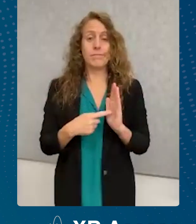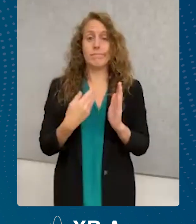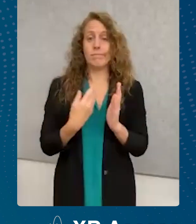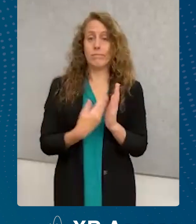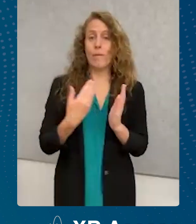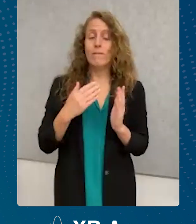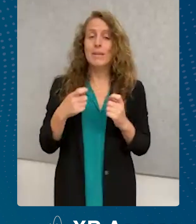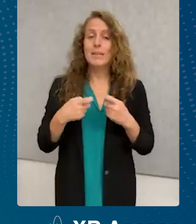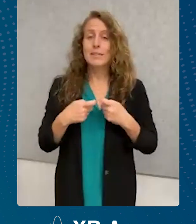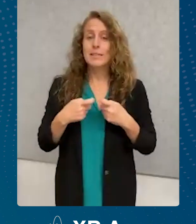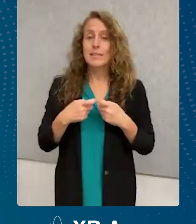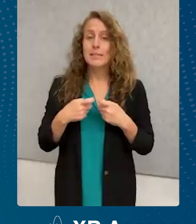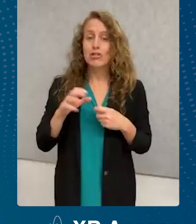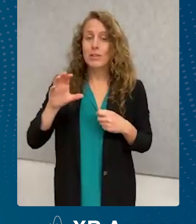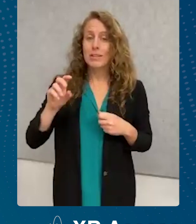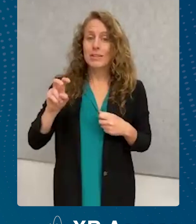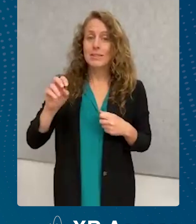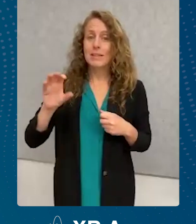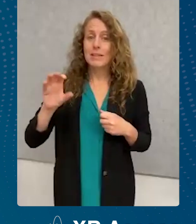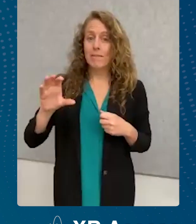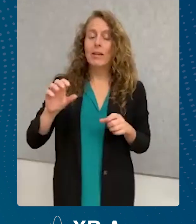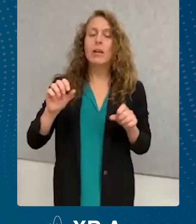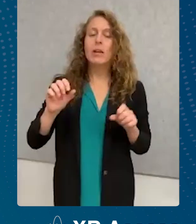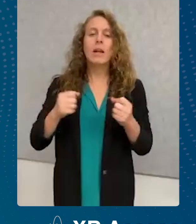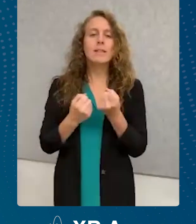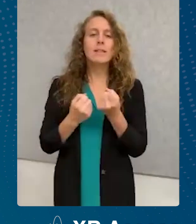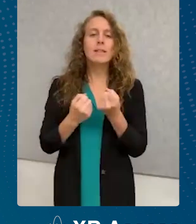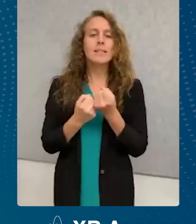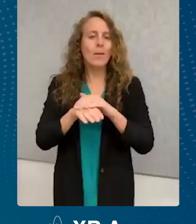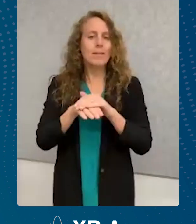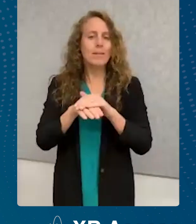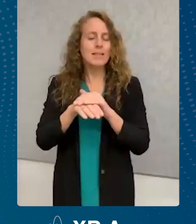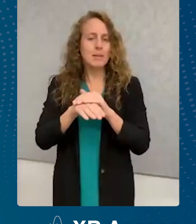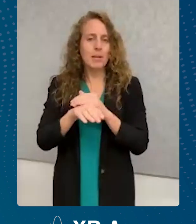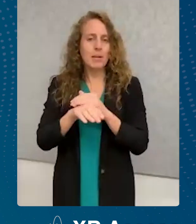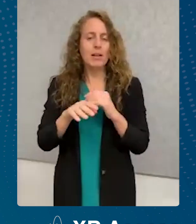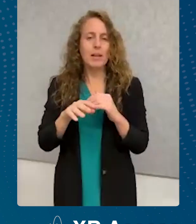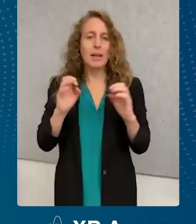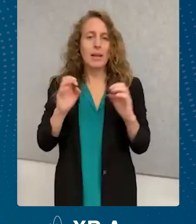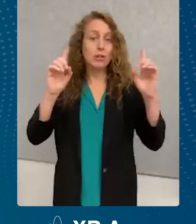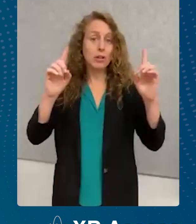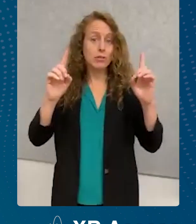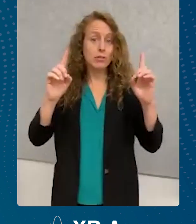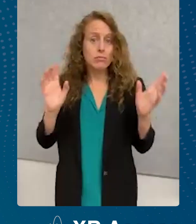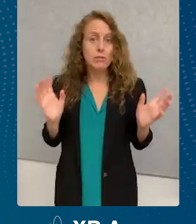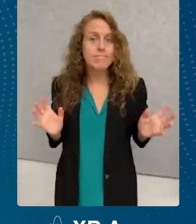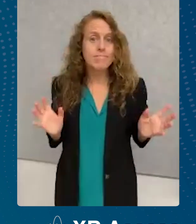support accessibility, education and drive pro-social behavior.